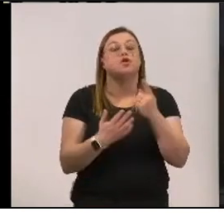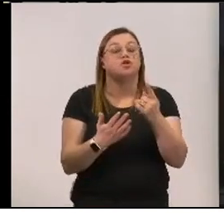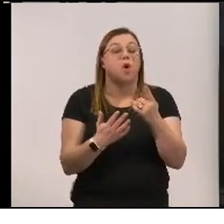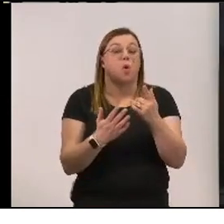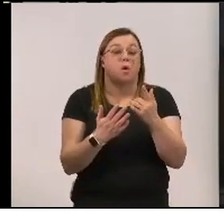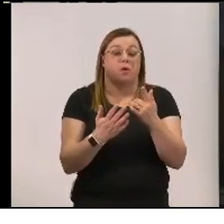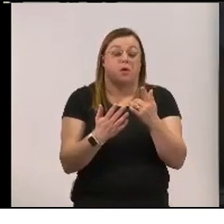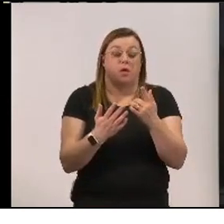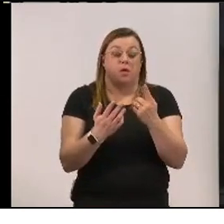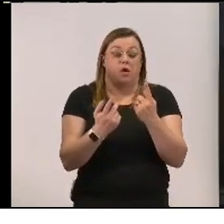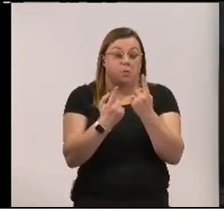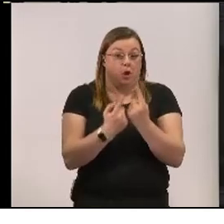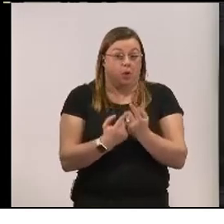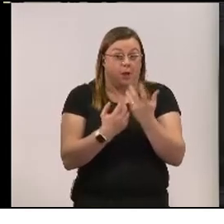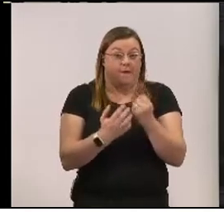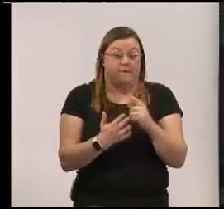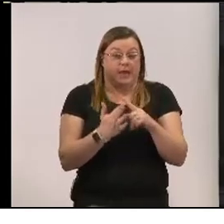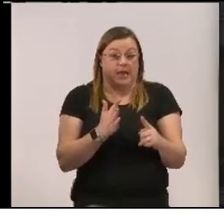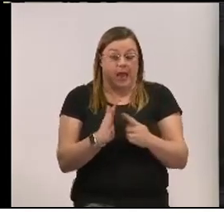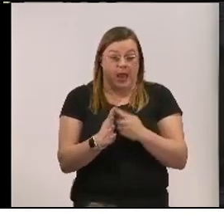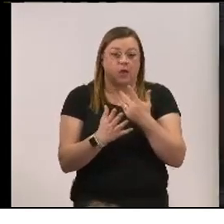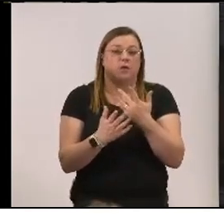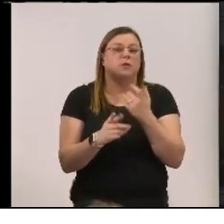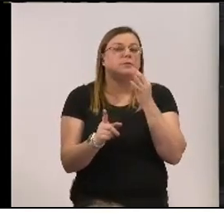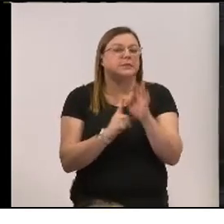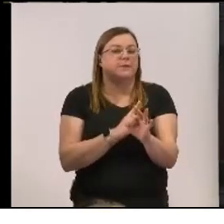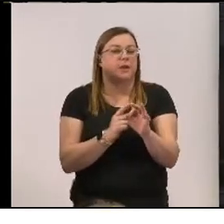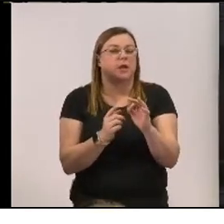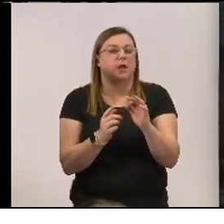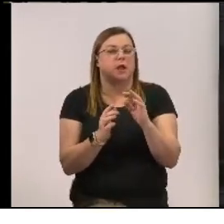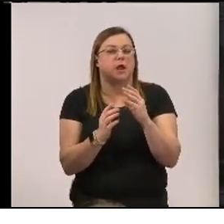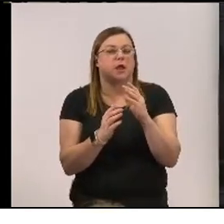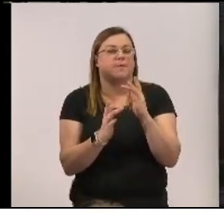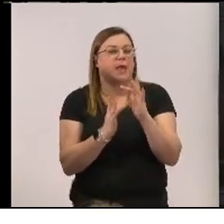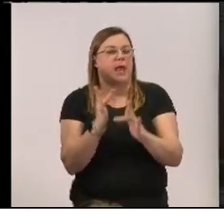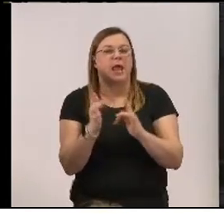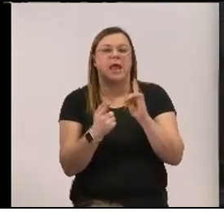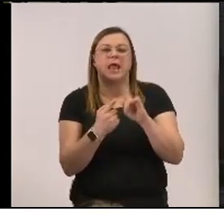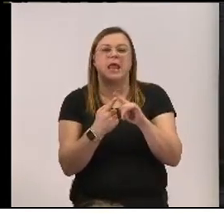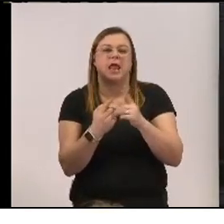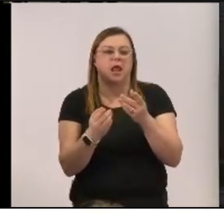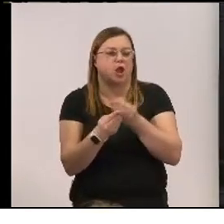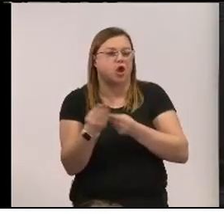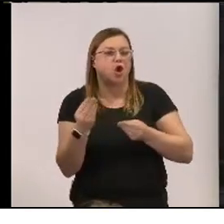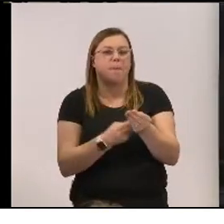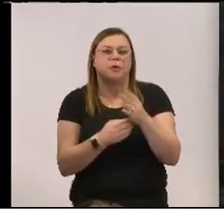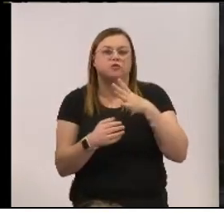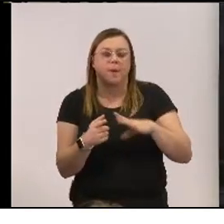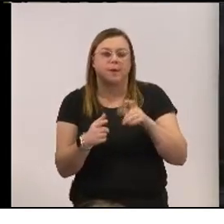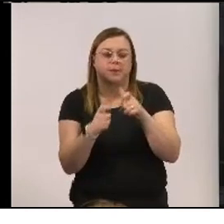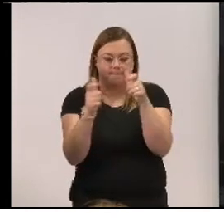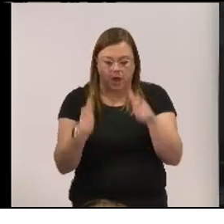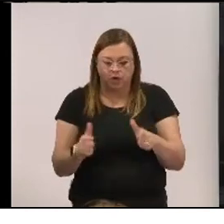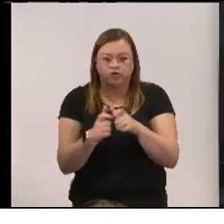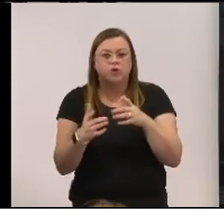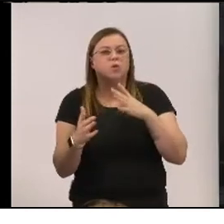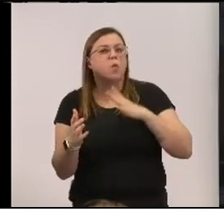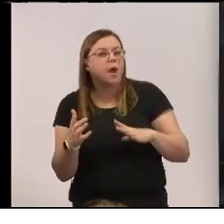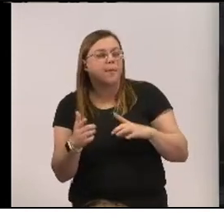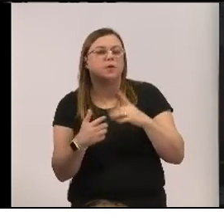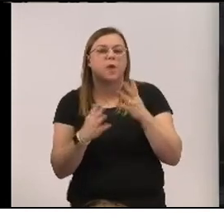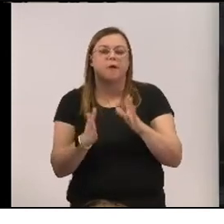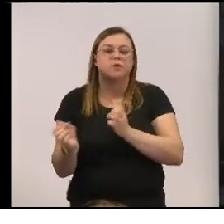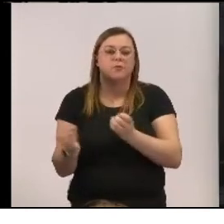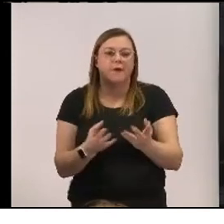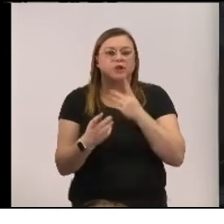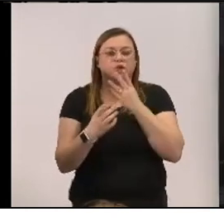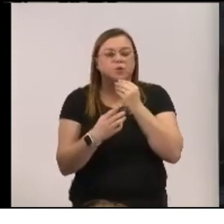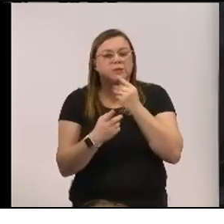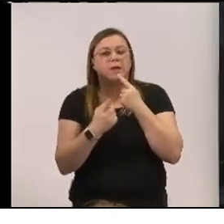there are also e-commerce requirements, packaging requirements, we have to provide user information,